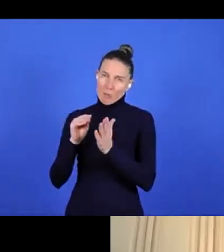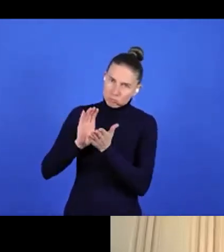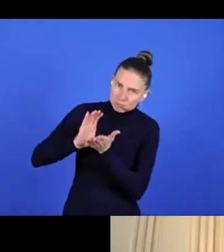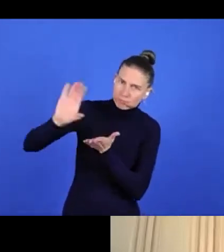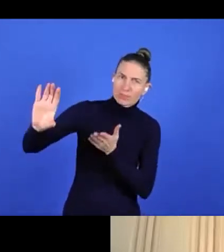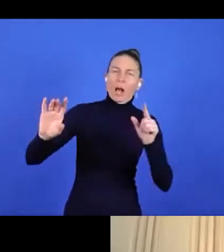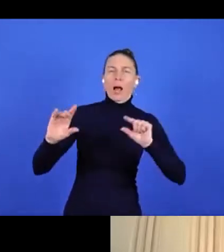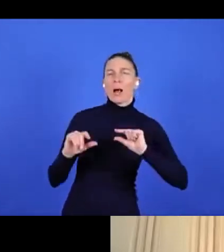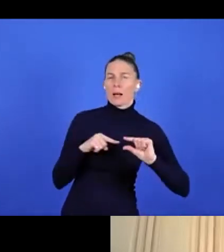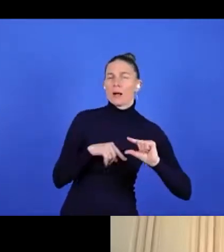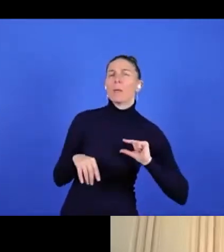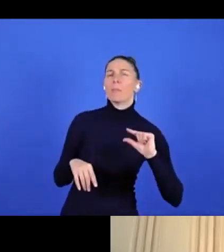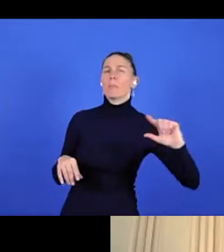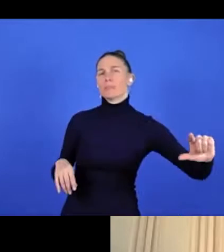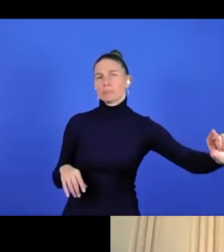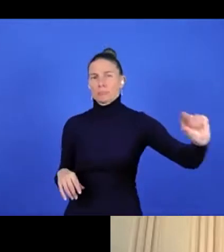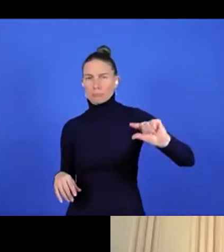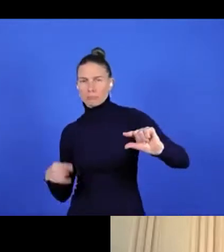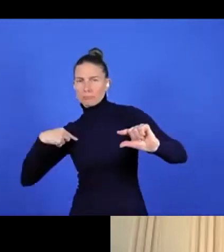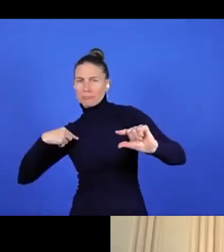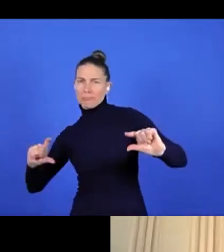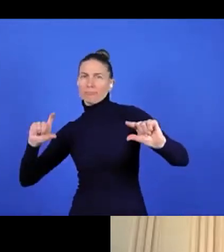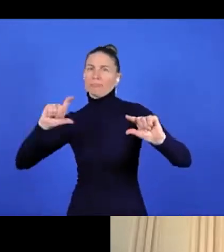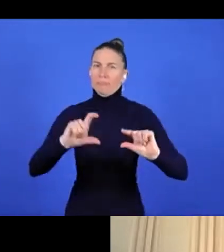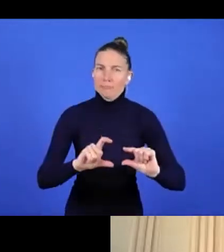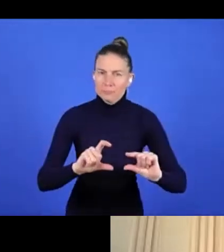help a long time ago but it wasn't a hundred percent free, they would only